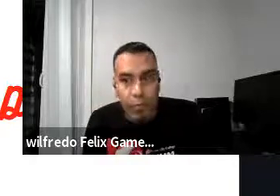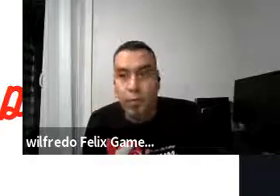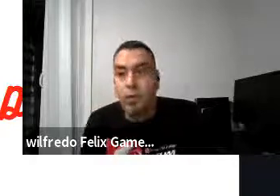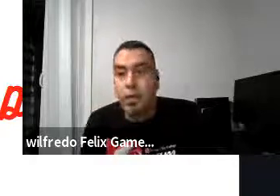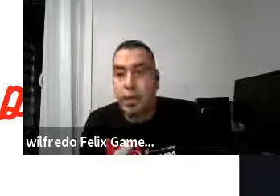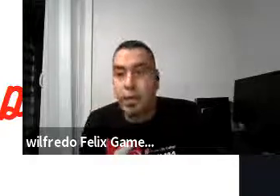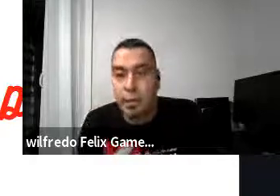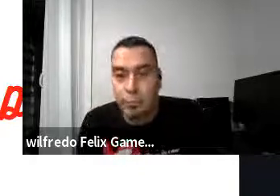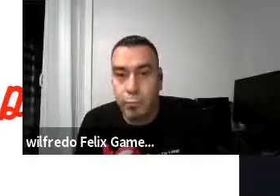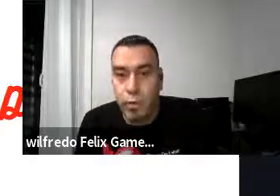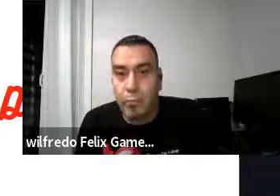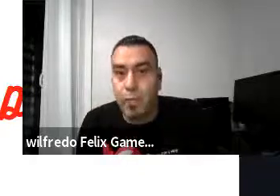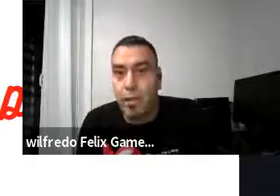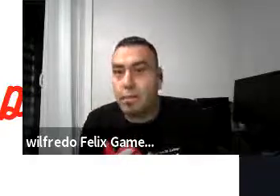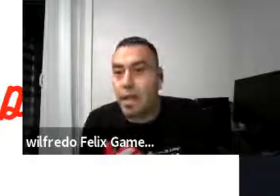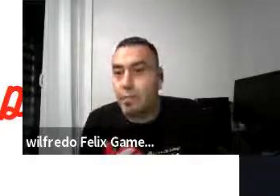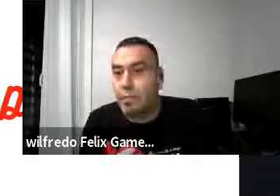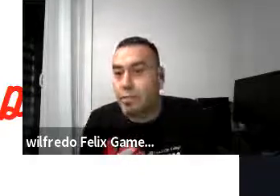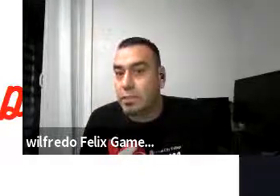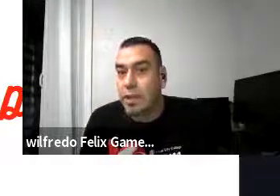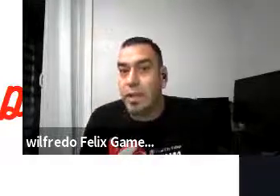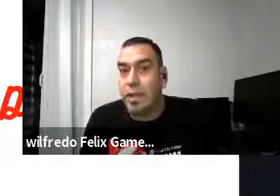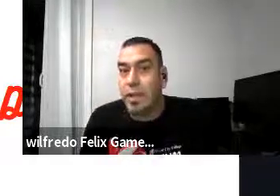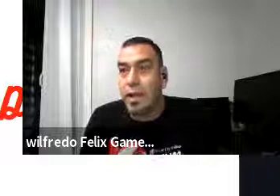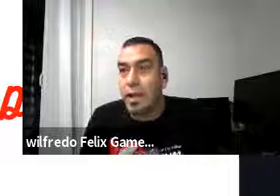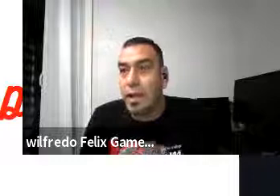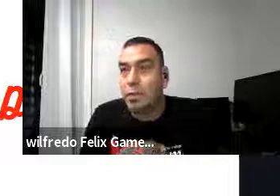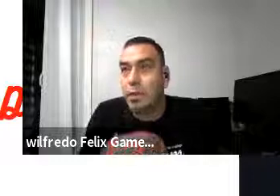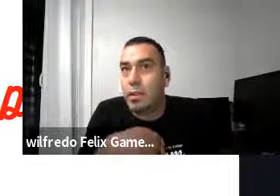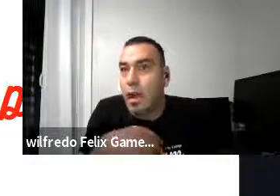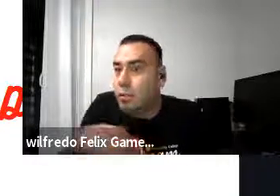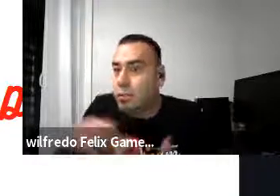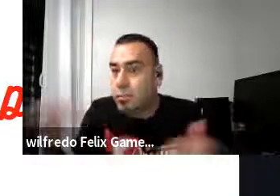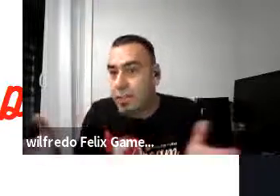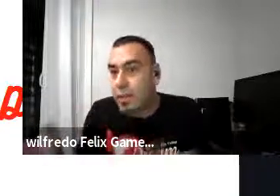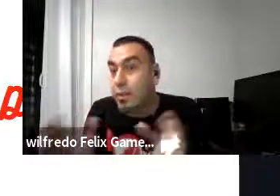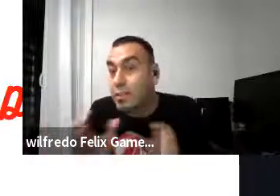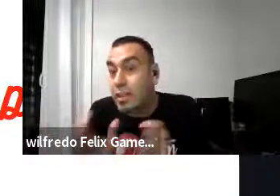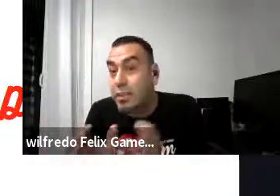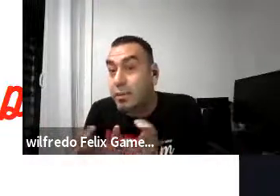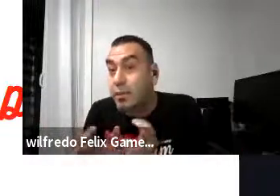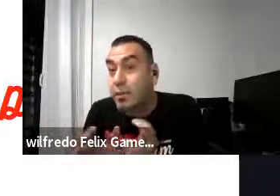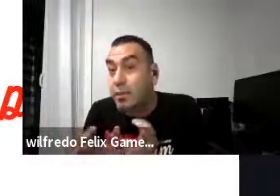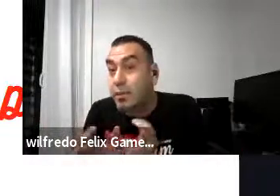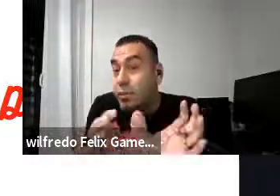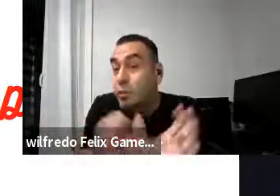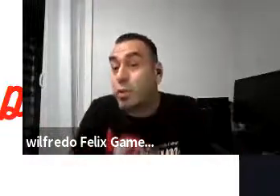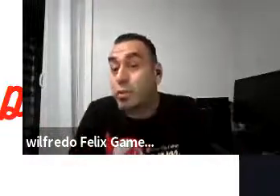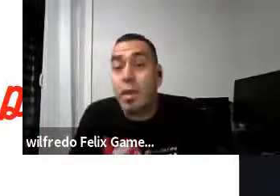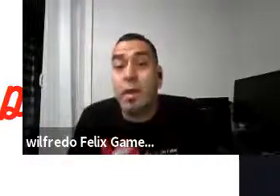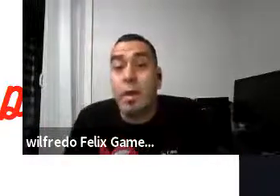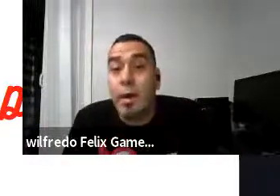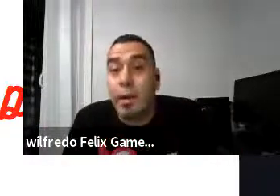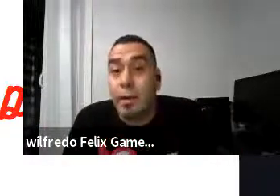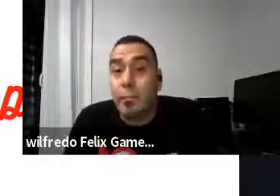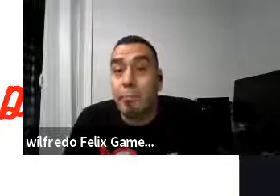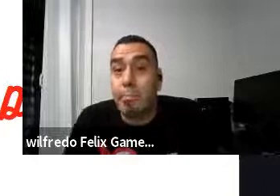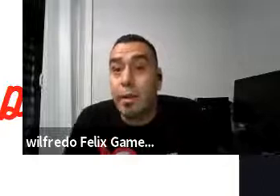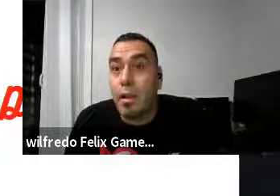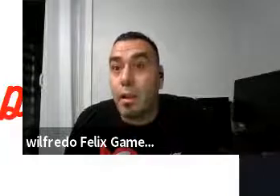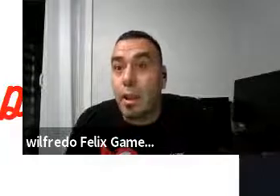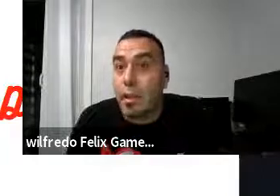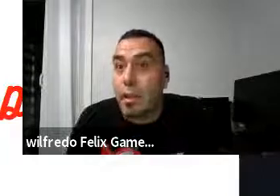permit. And we're many of the times they get a trolley all humans, they get categorized under their situation, but I'm, like, I'm